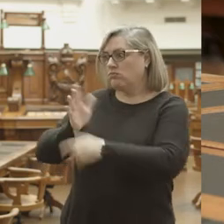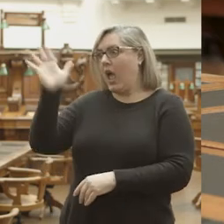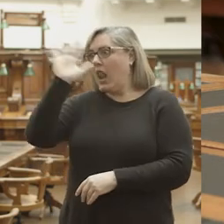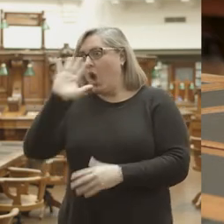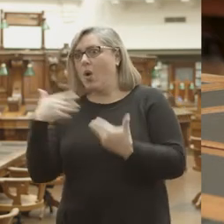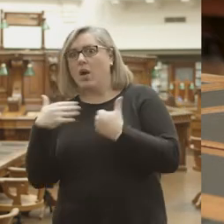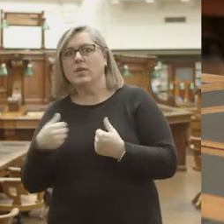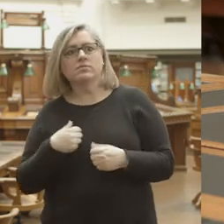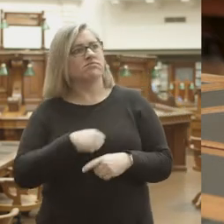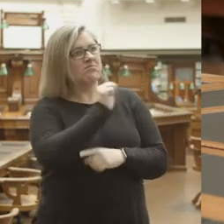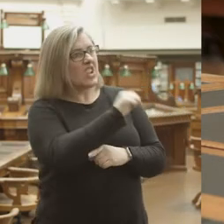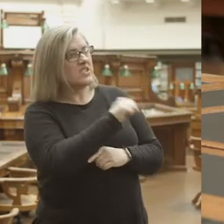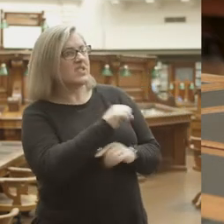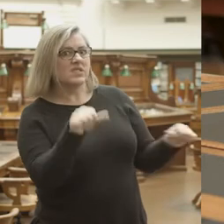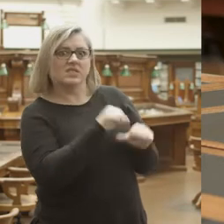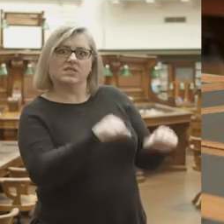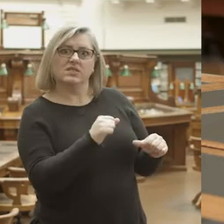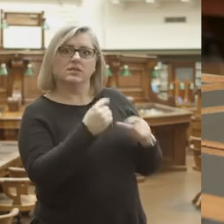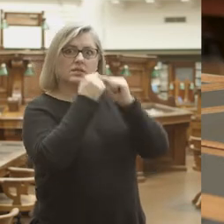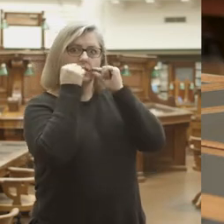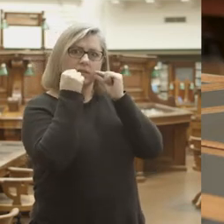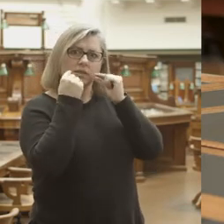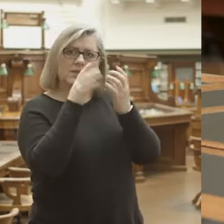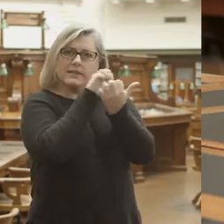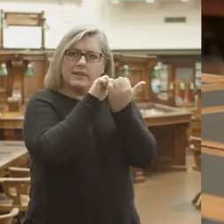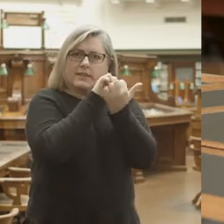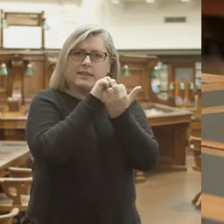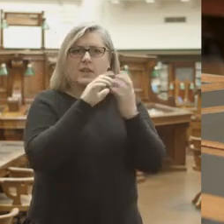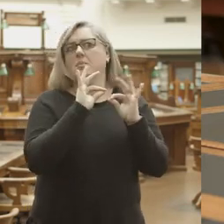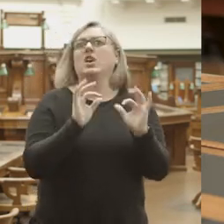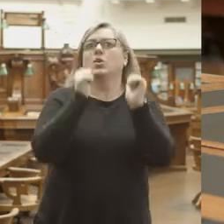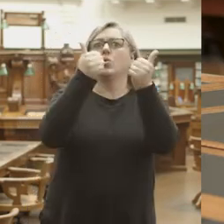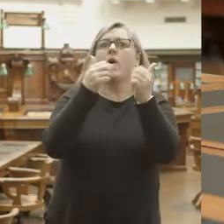Puppet: Yeah, yeah, I'm okay. How are you today? Nicholas: Now I am not a very good ventriloquist at all